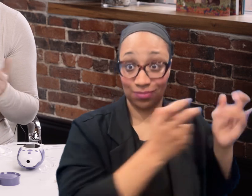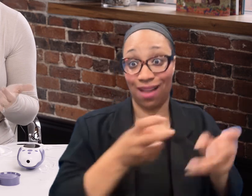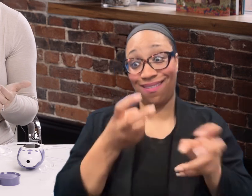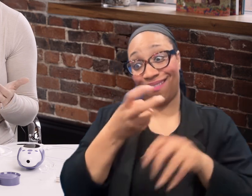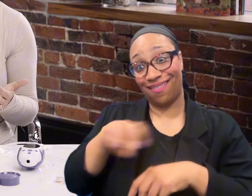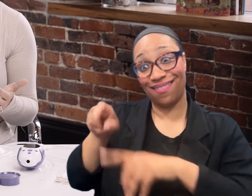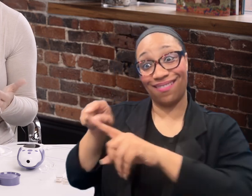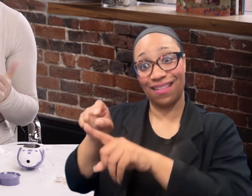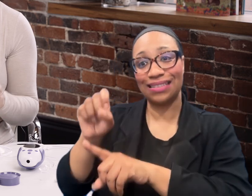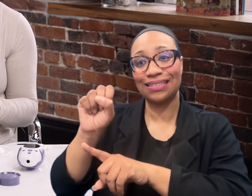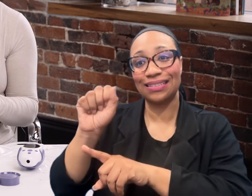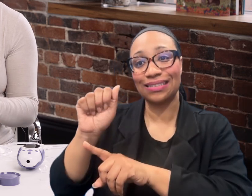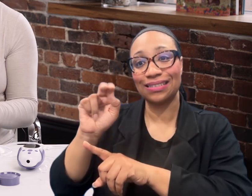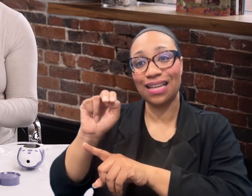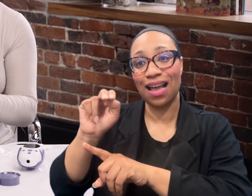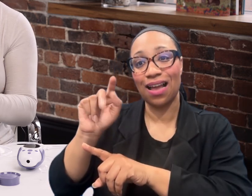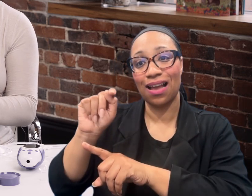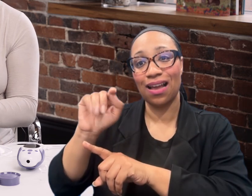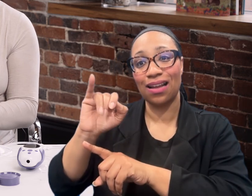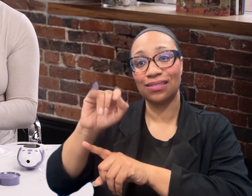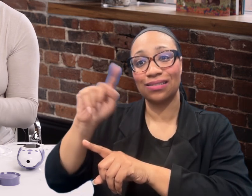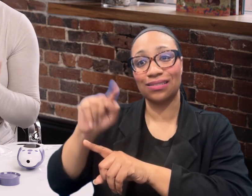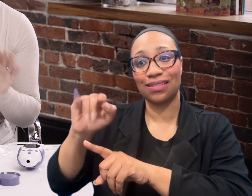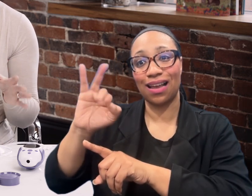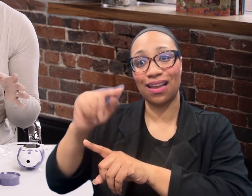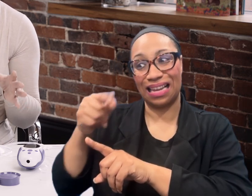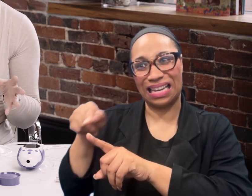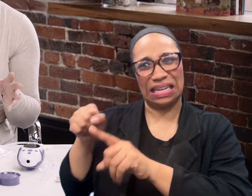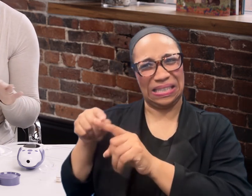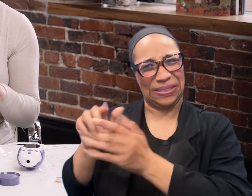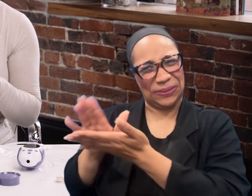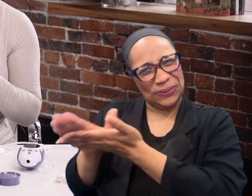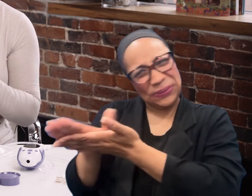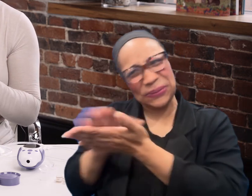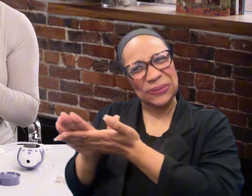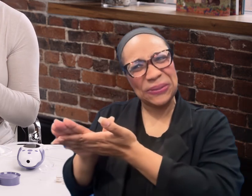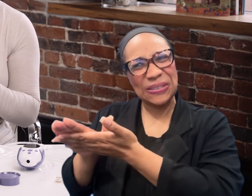Lansinoh recommends taking your parts and putting them in a large stock pot with a few inches of